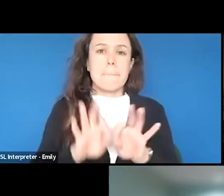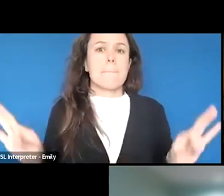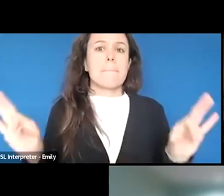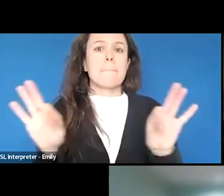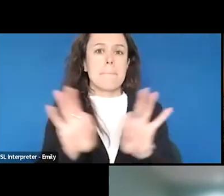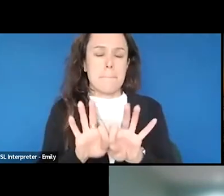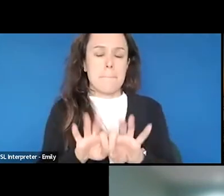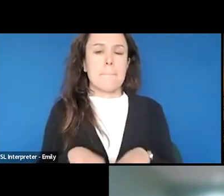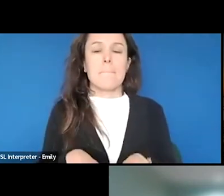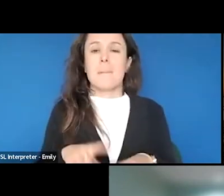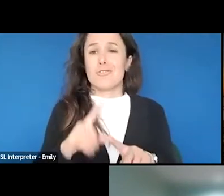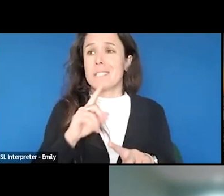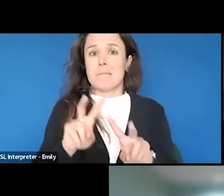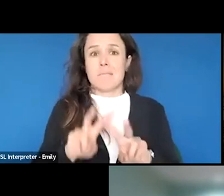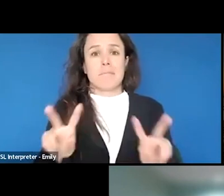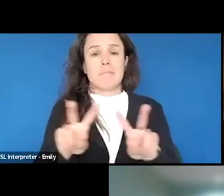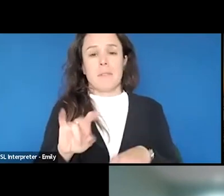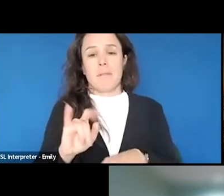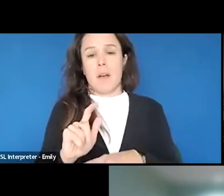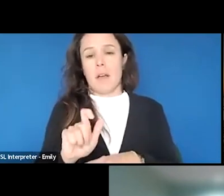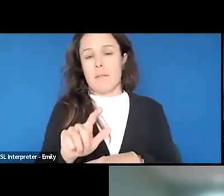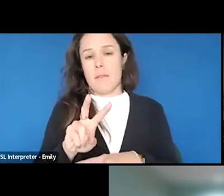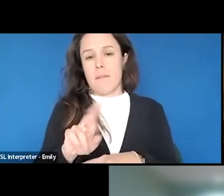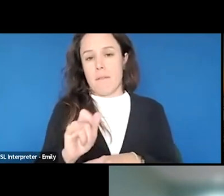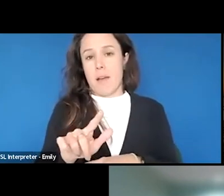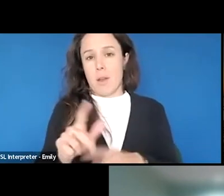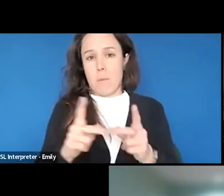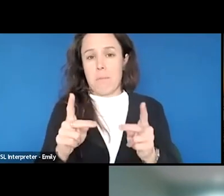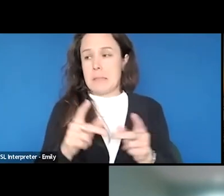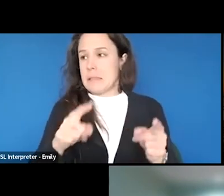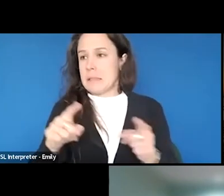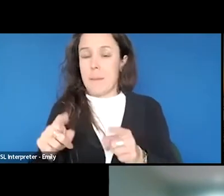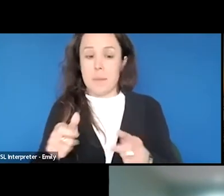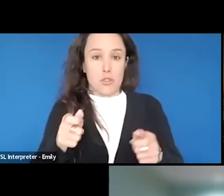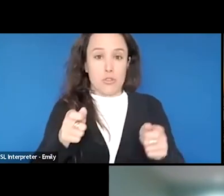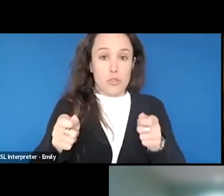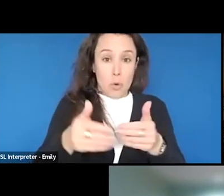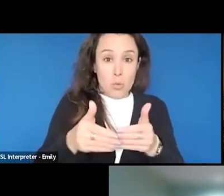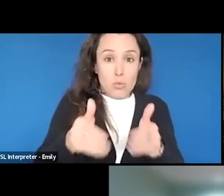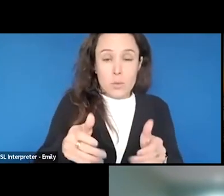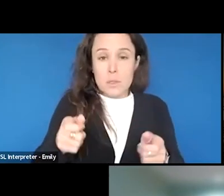are so many vital places where that happens – of control rooms, control centers, operating